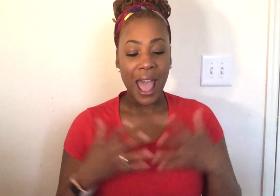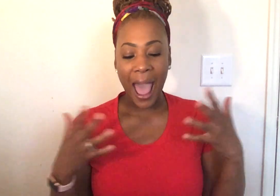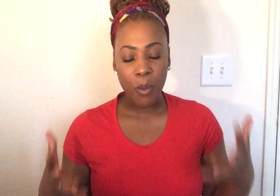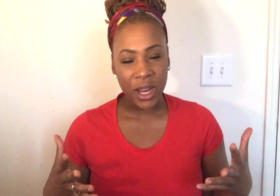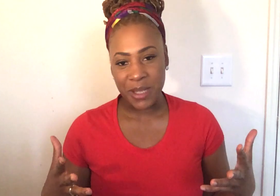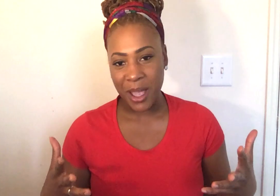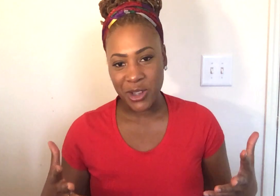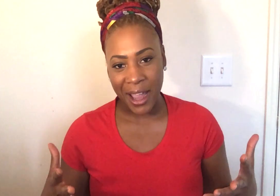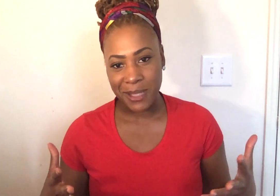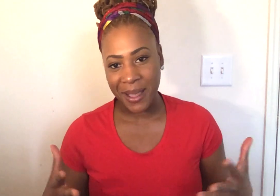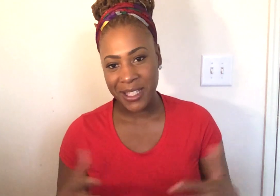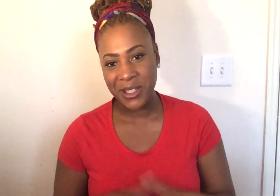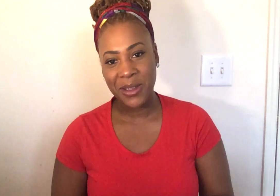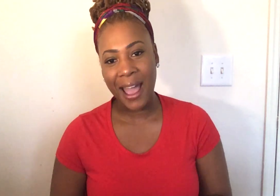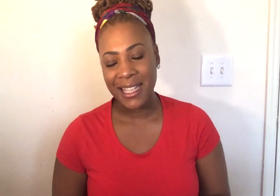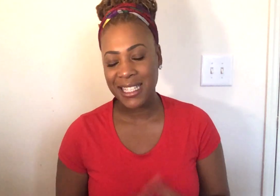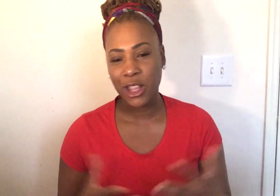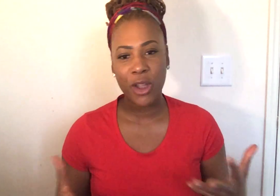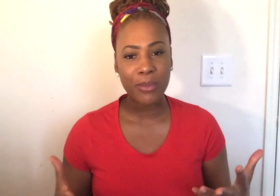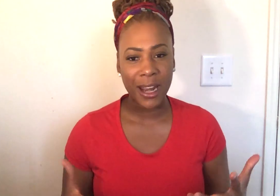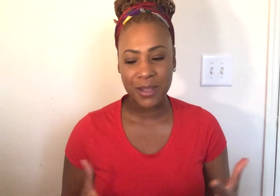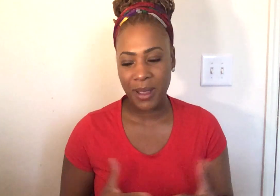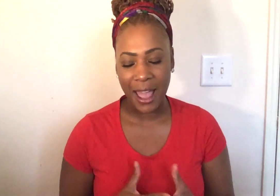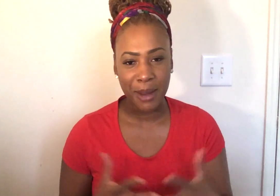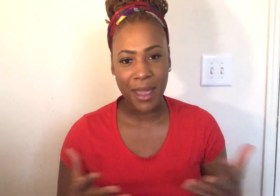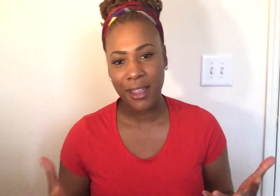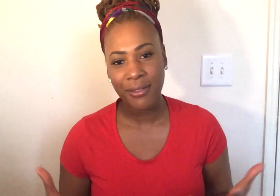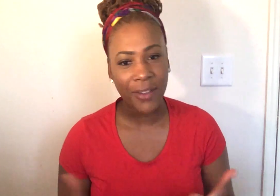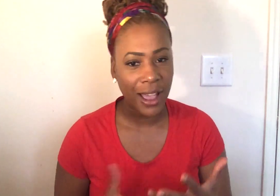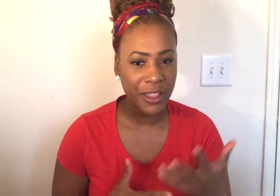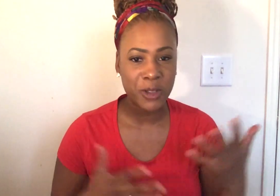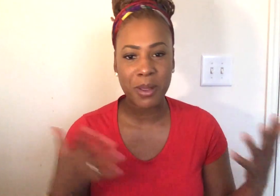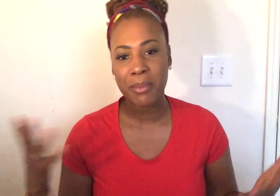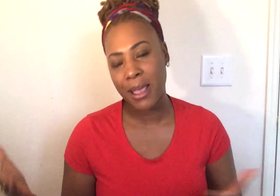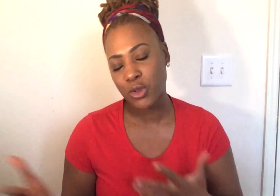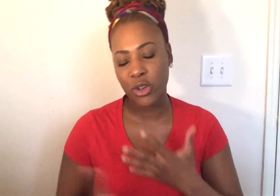wanted to make sure I explained this to you guys that I know everybody's been kind of making fun there's been means going